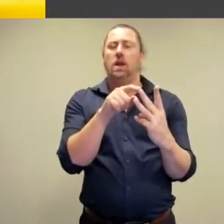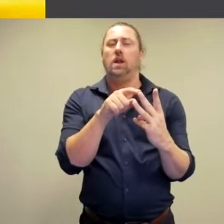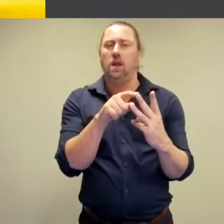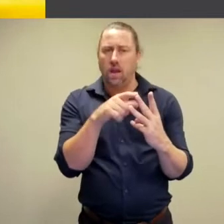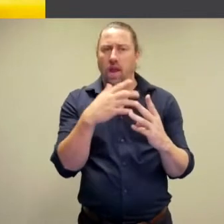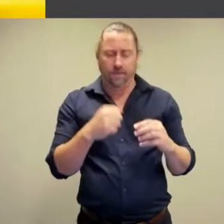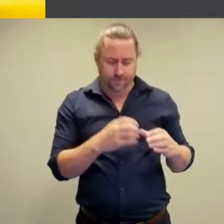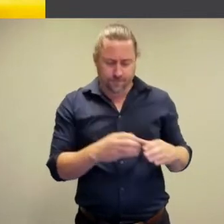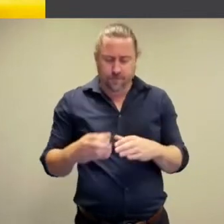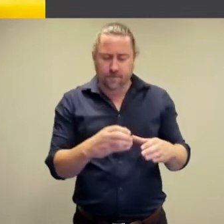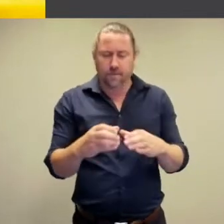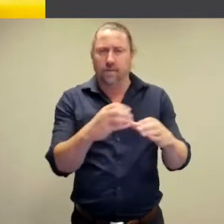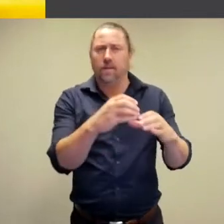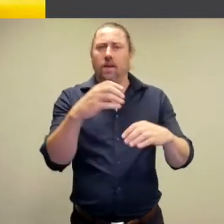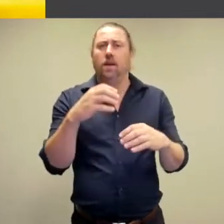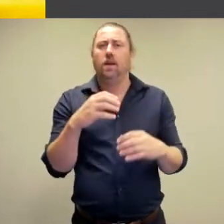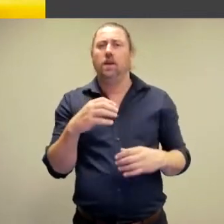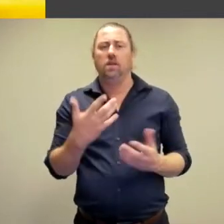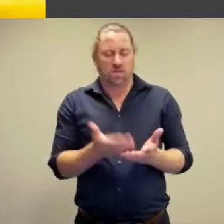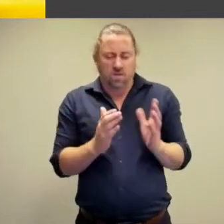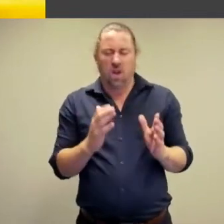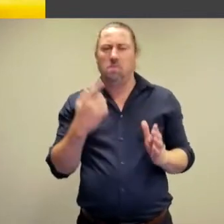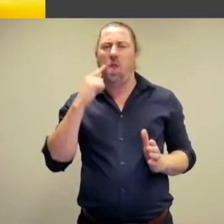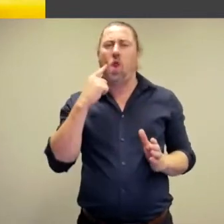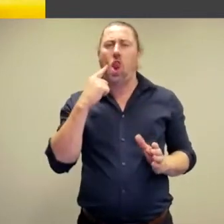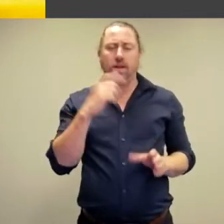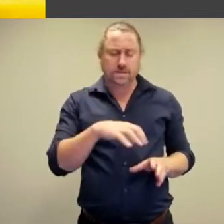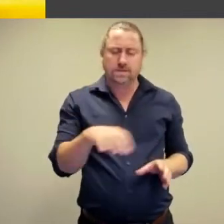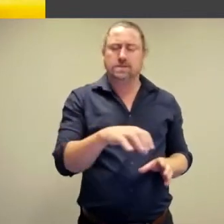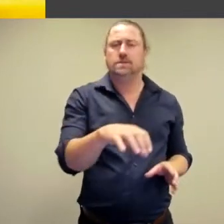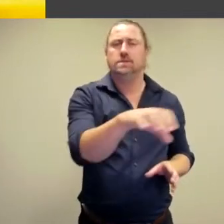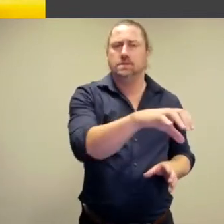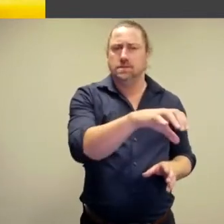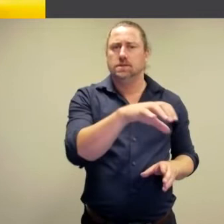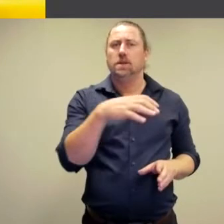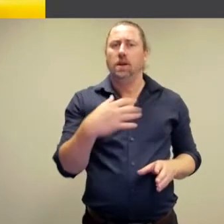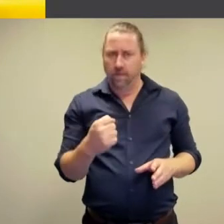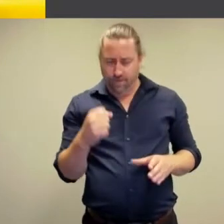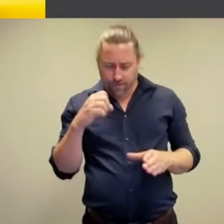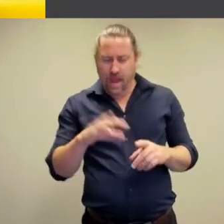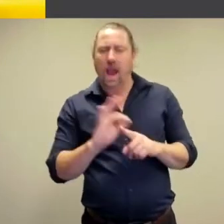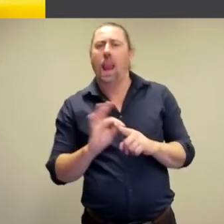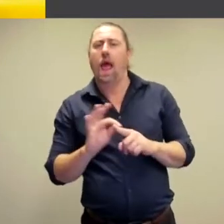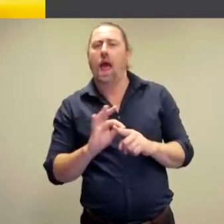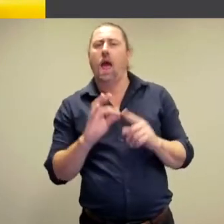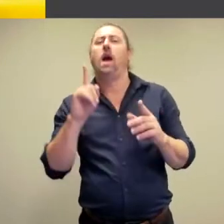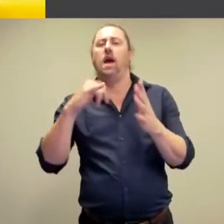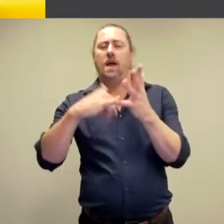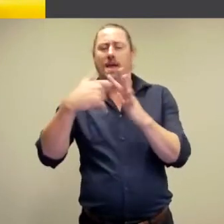neatly arranged candy bowls, each of them filled with a single colour